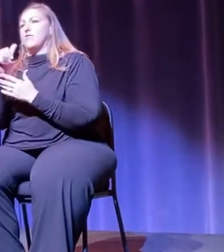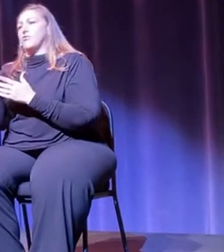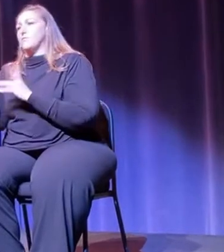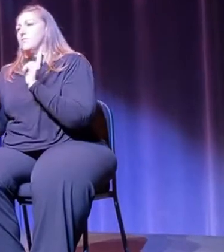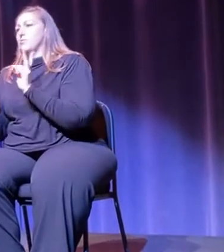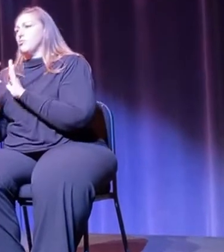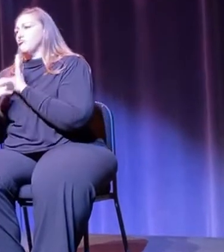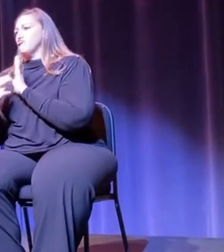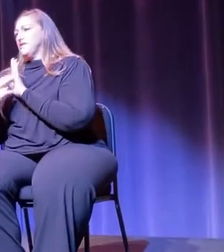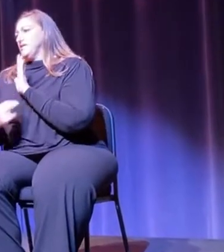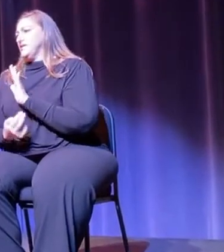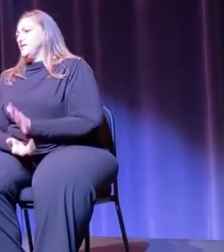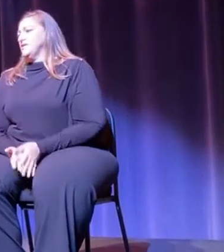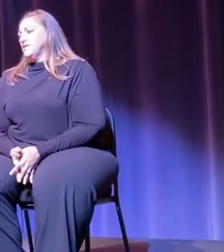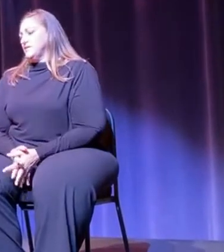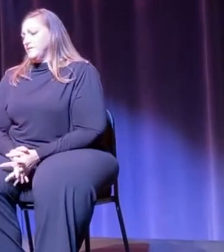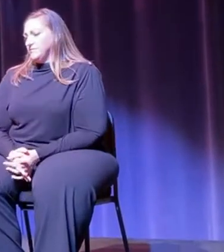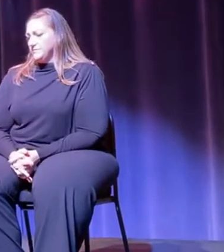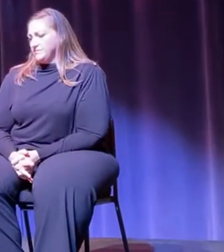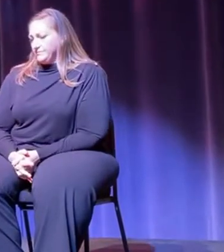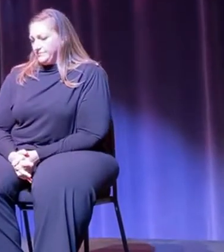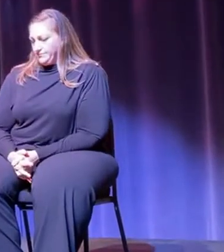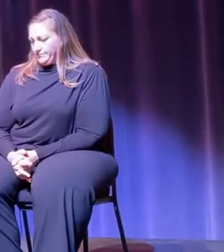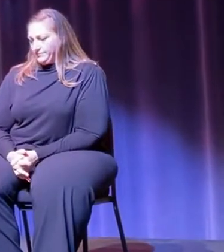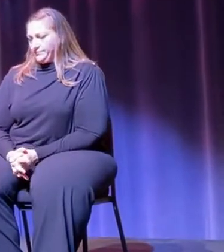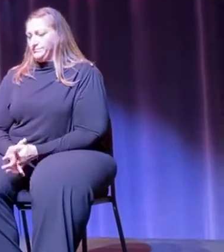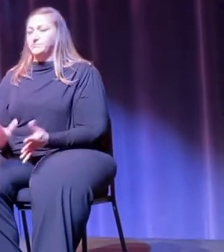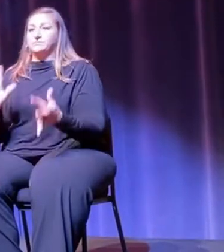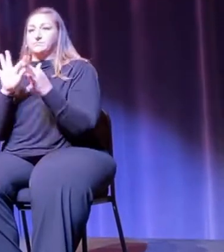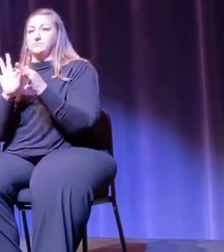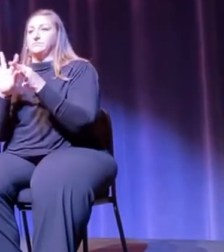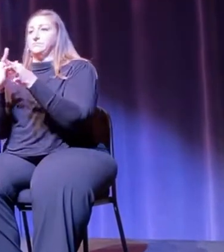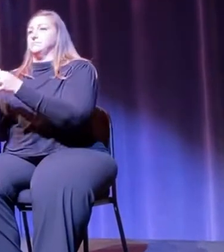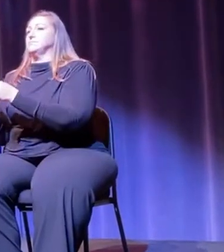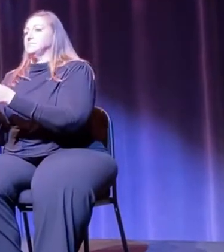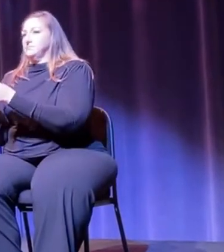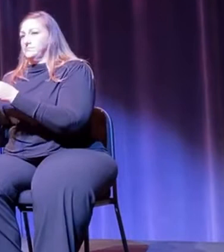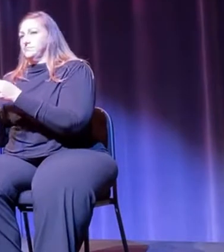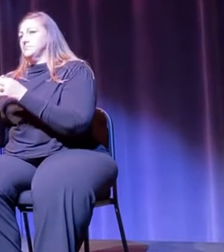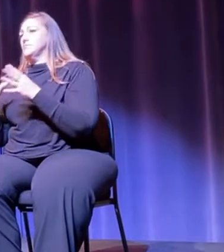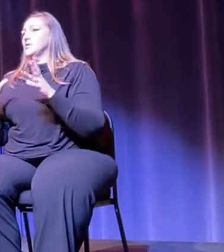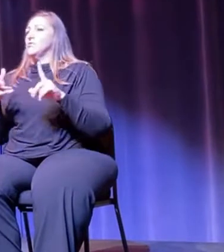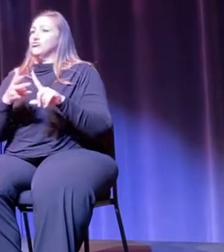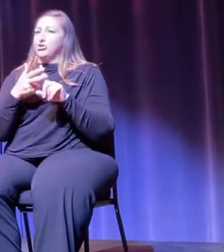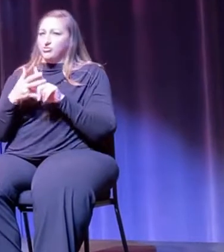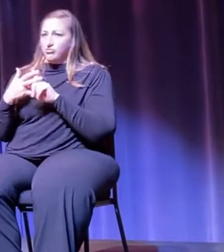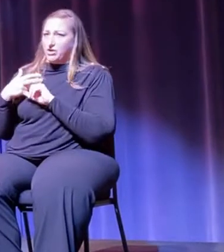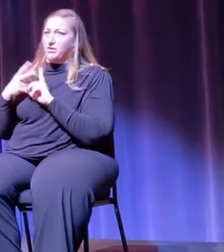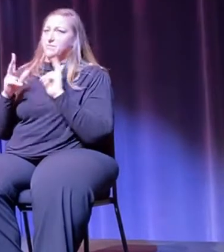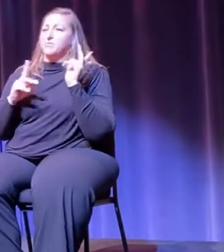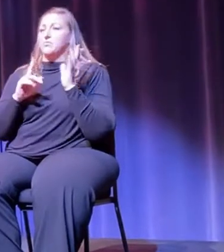and so building connections with people who curate, with people who read, with people who write